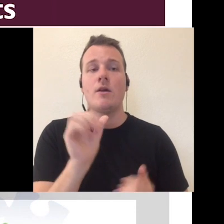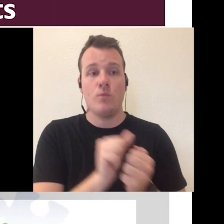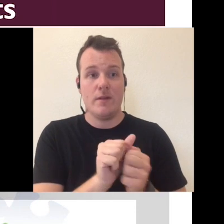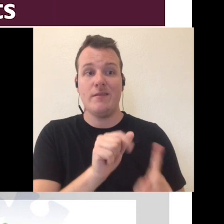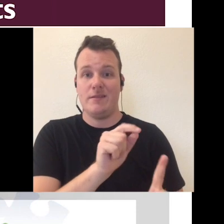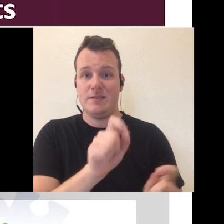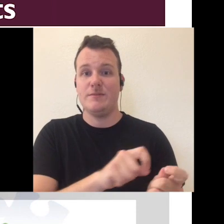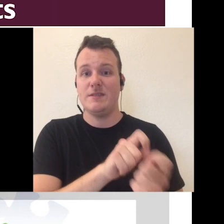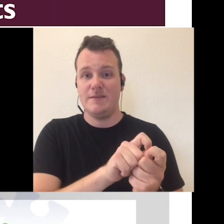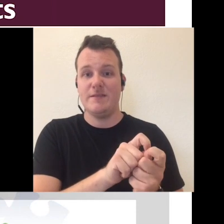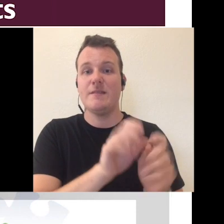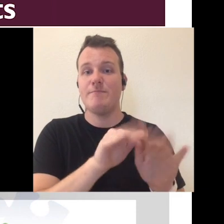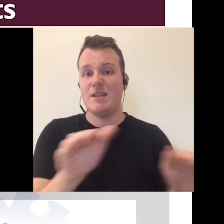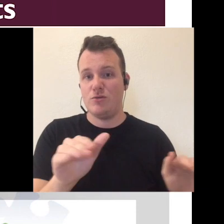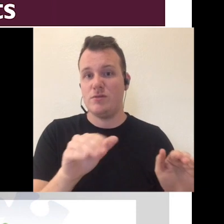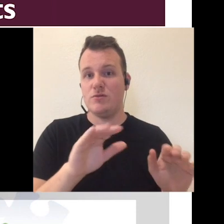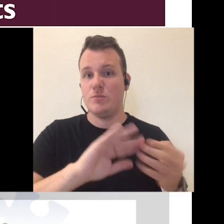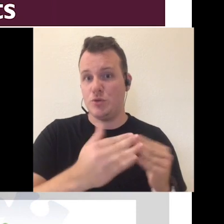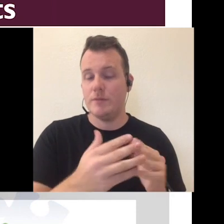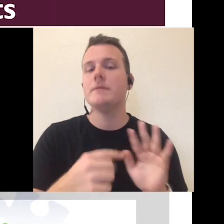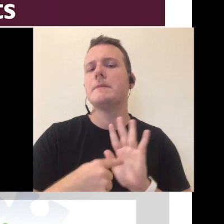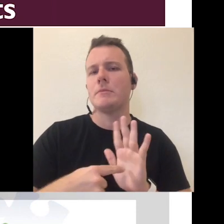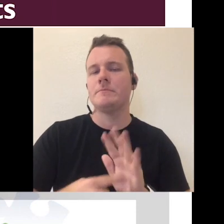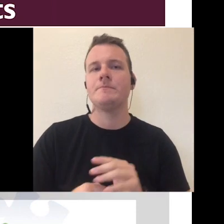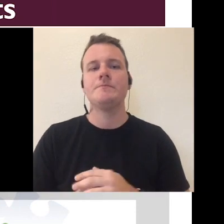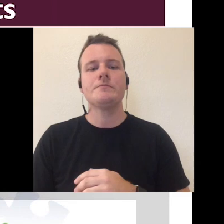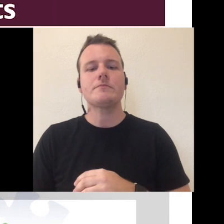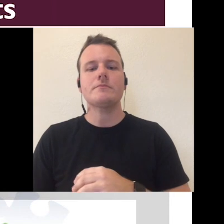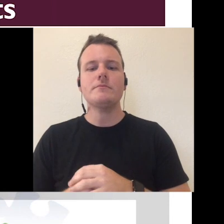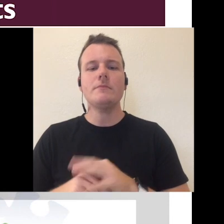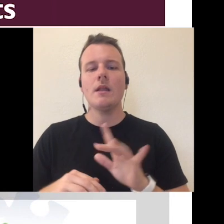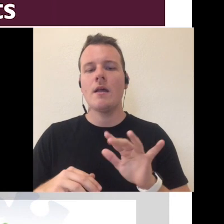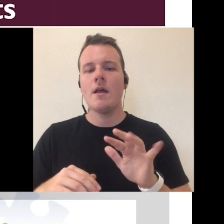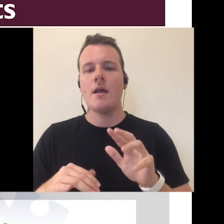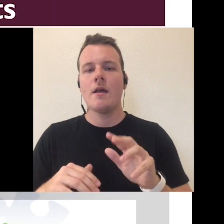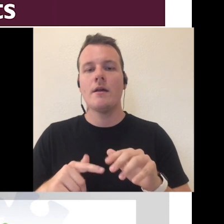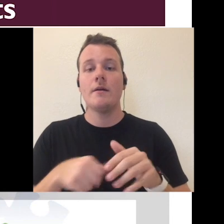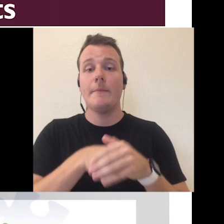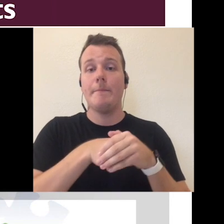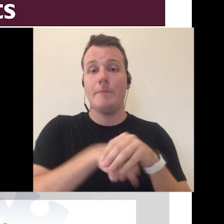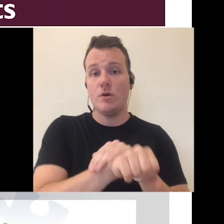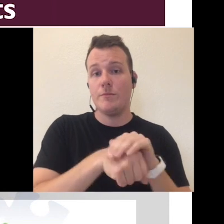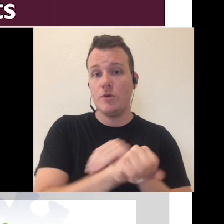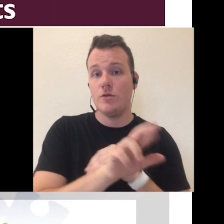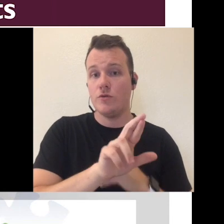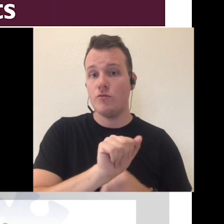with with with the pediatric community. For example you might look at at the